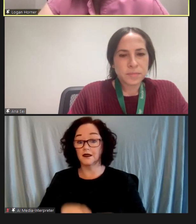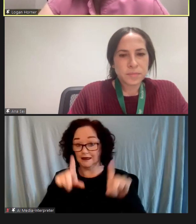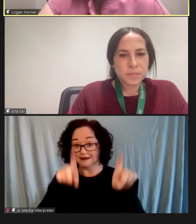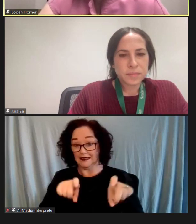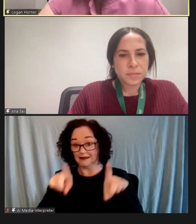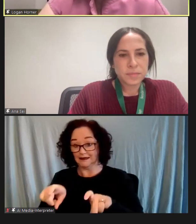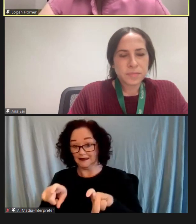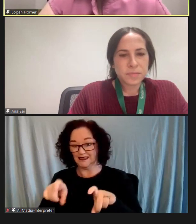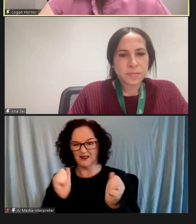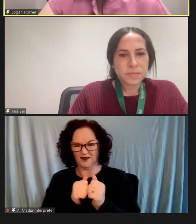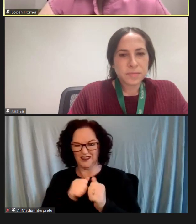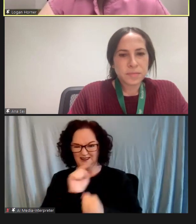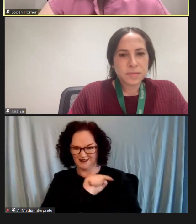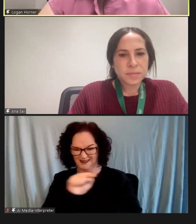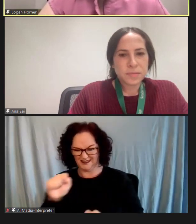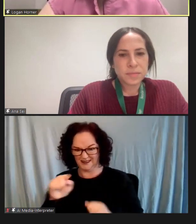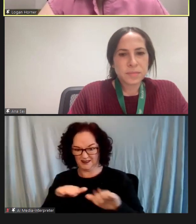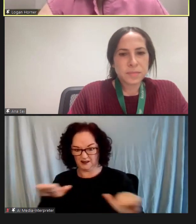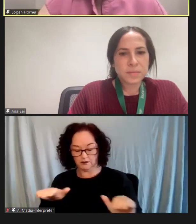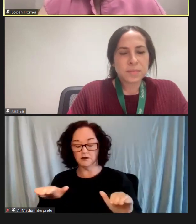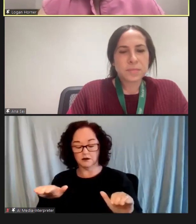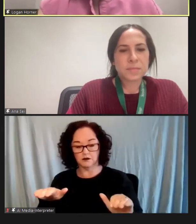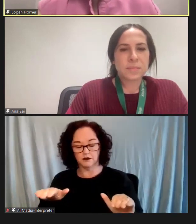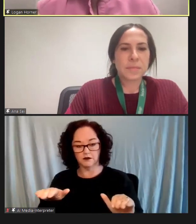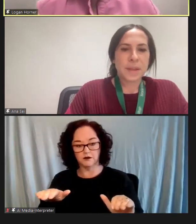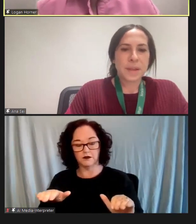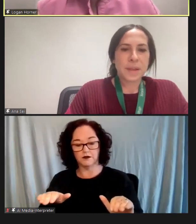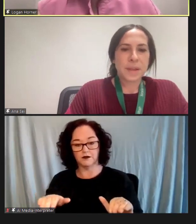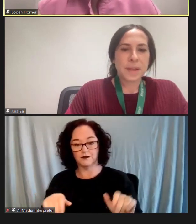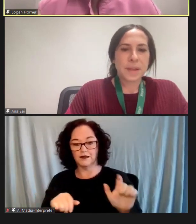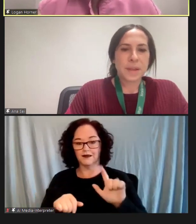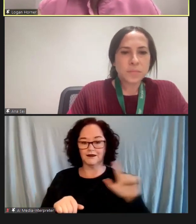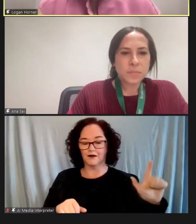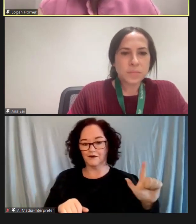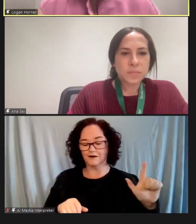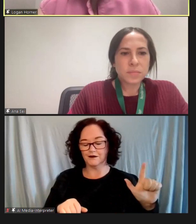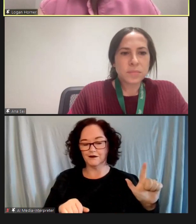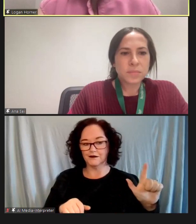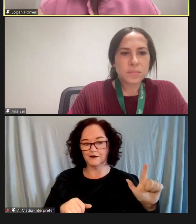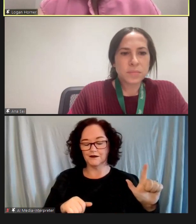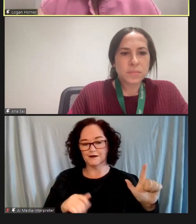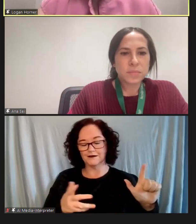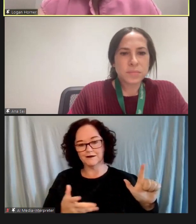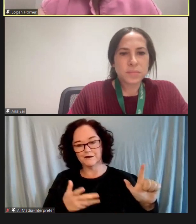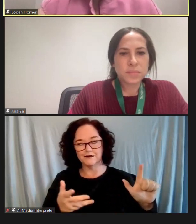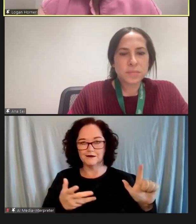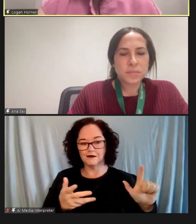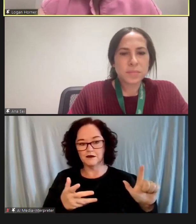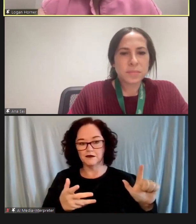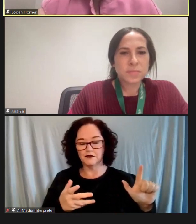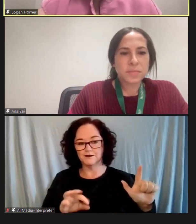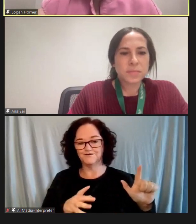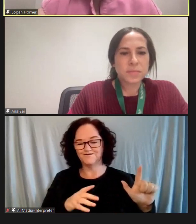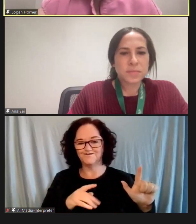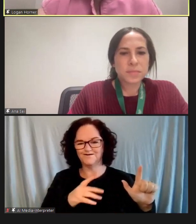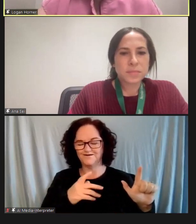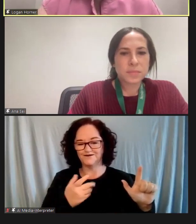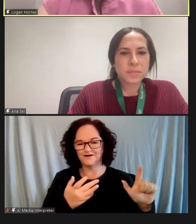kids we compromise the left ear and we